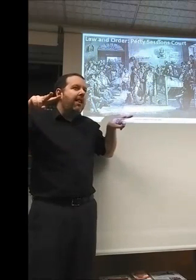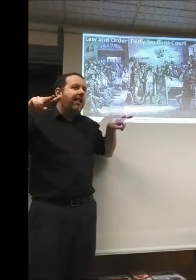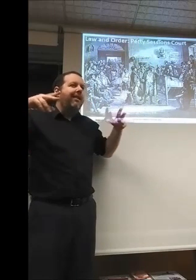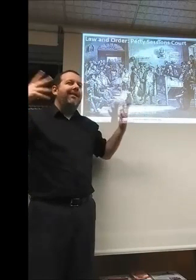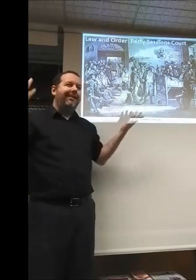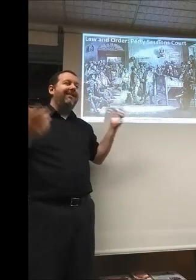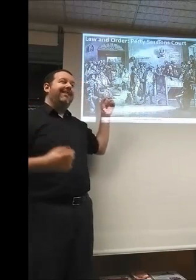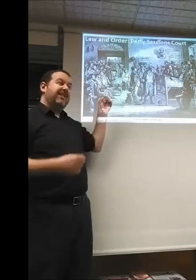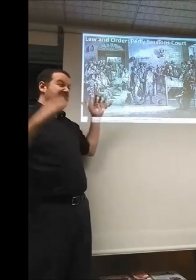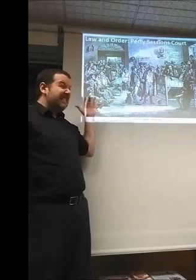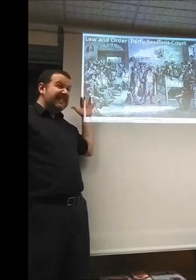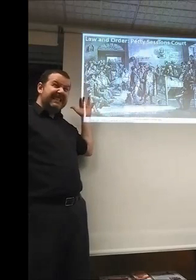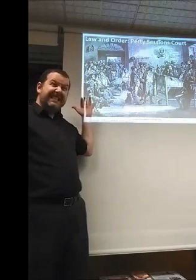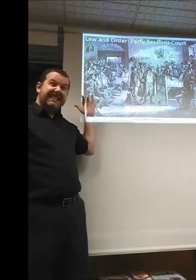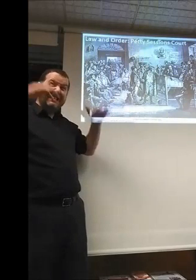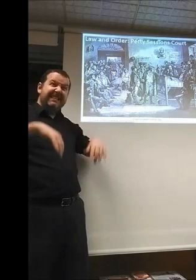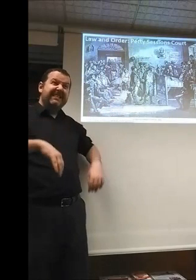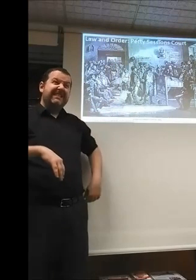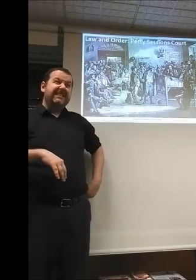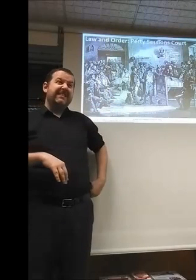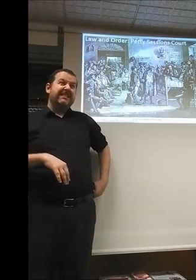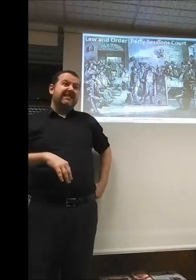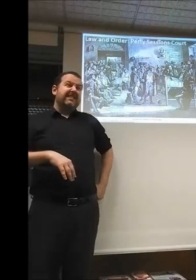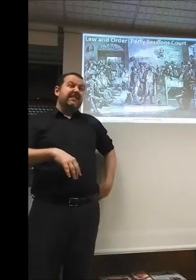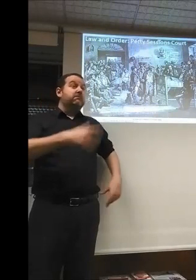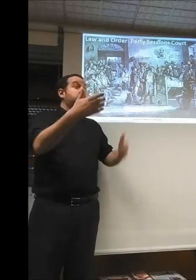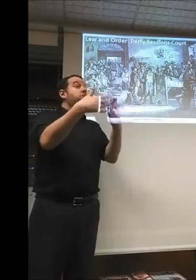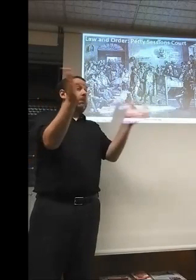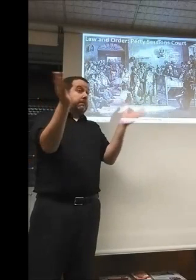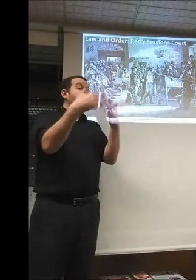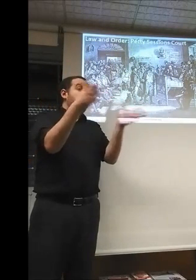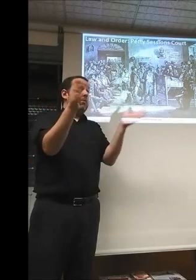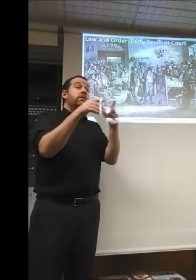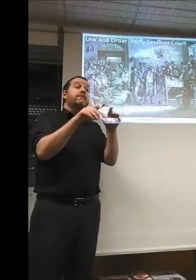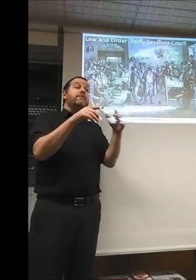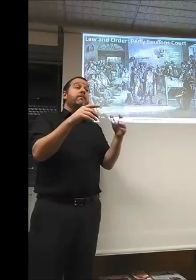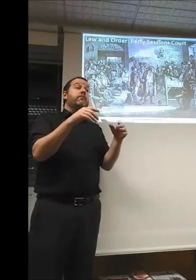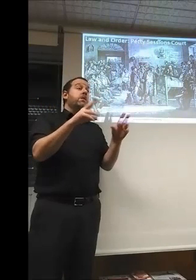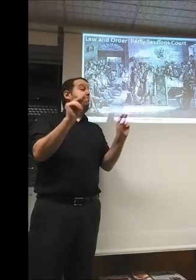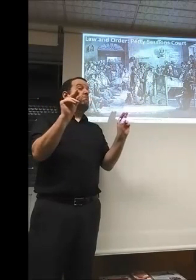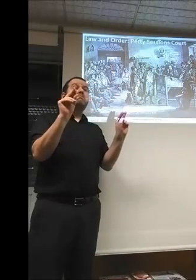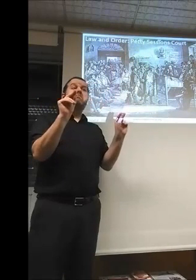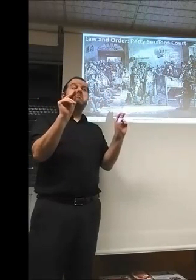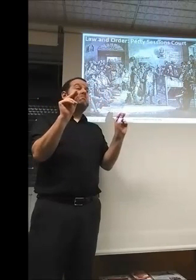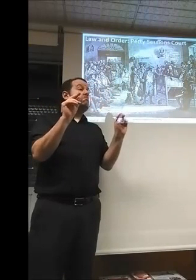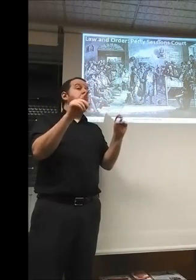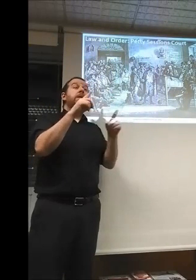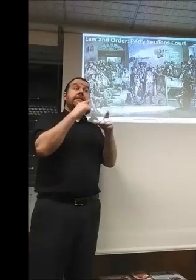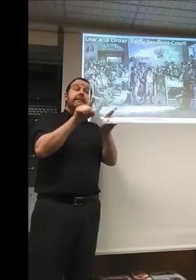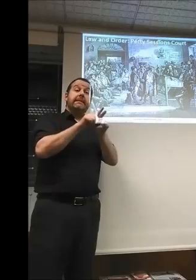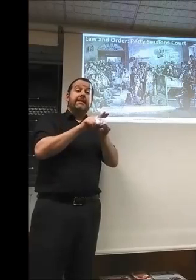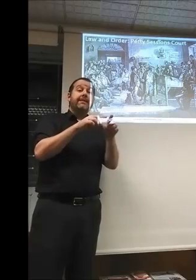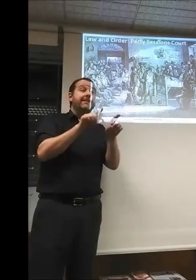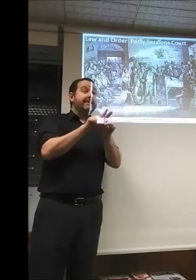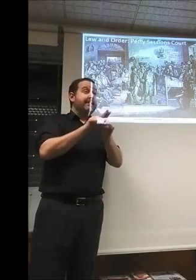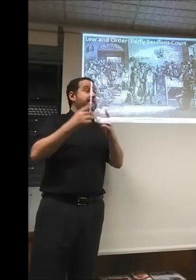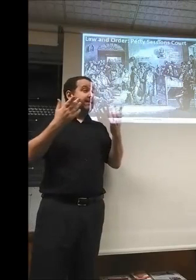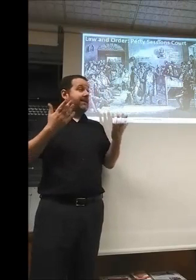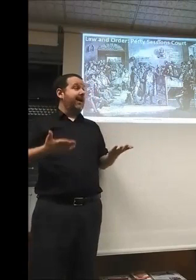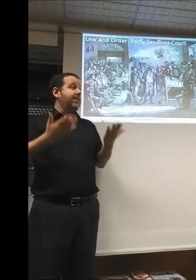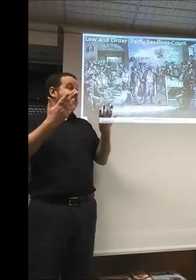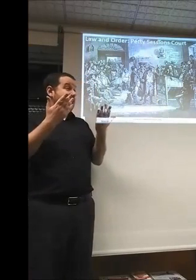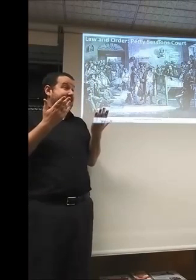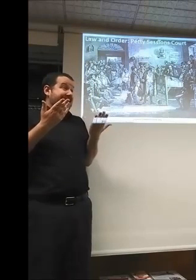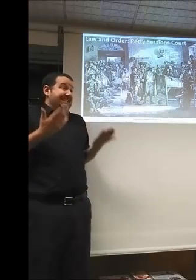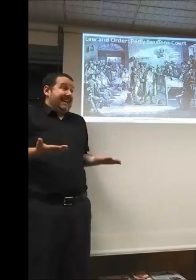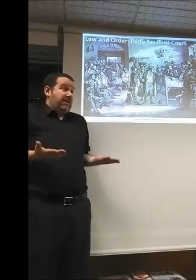or pastime so they came here and had a great time watching, it was always very full, even